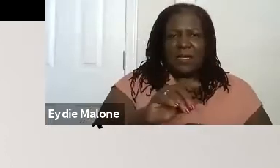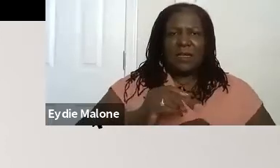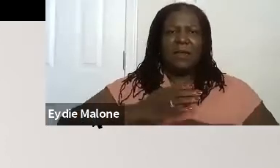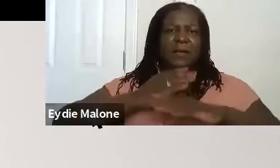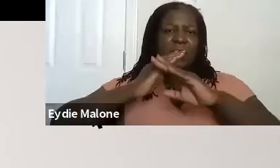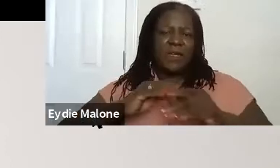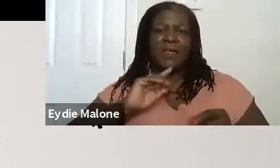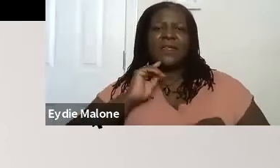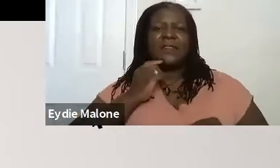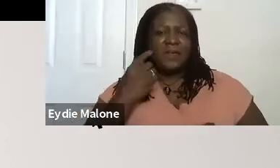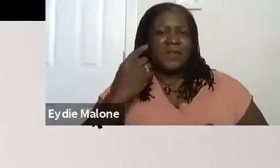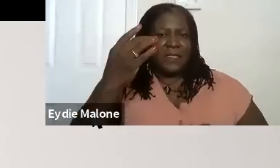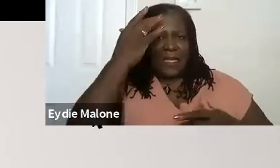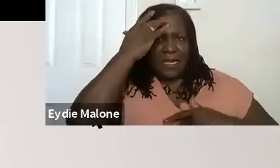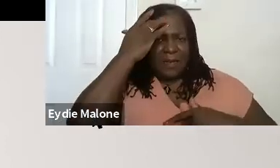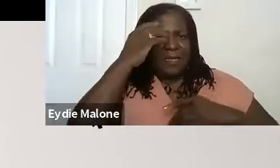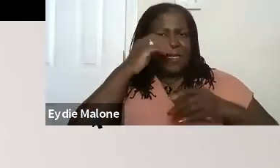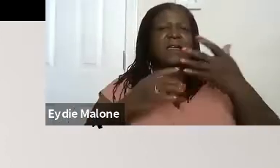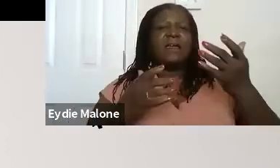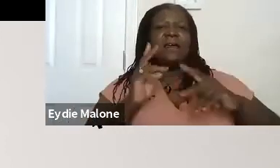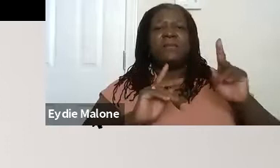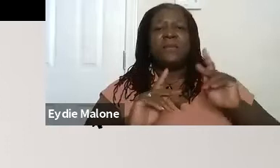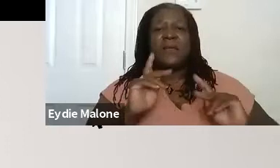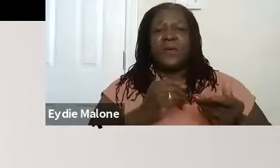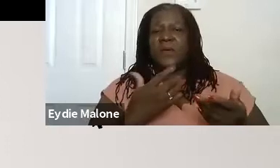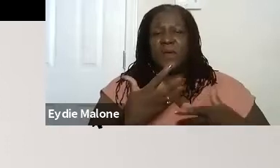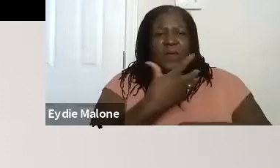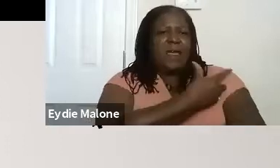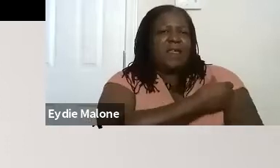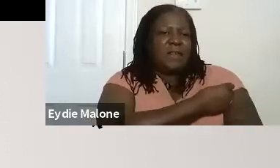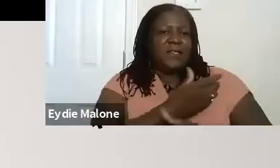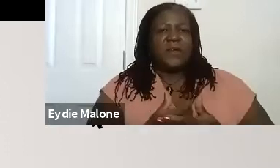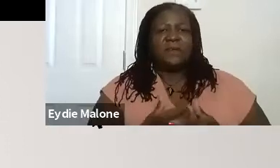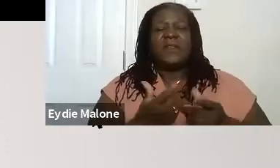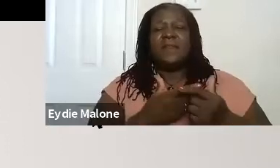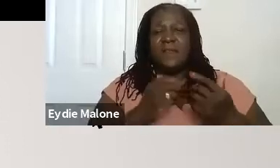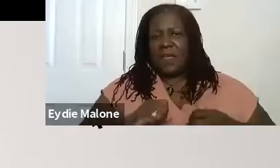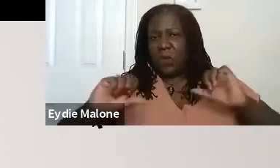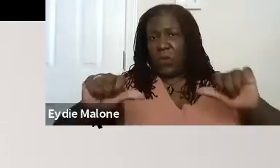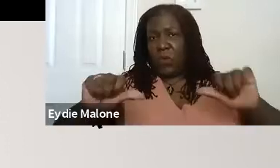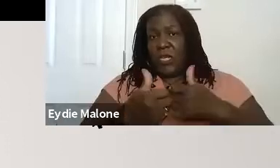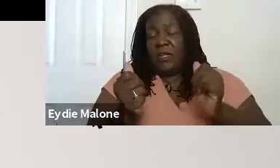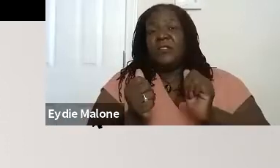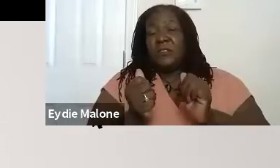illness in people who have gotten the vaccine and then been challenged by the virus.